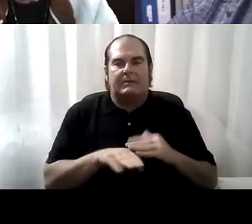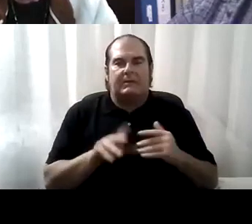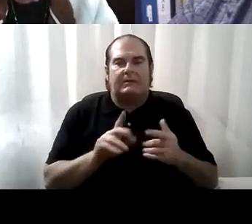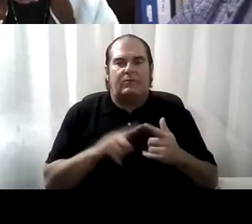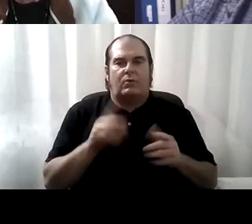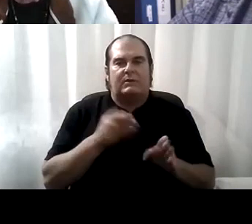if they're follow-ups.